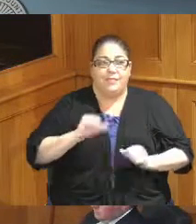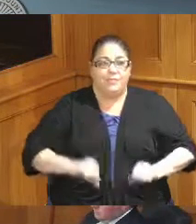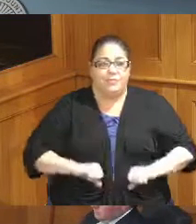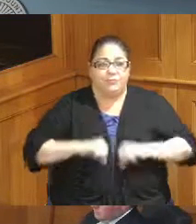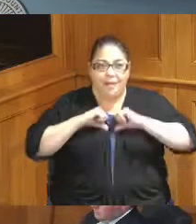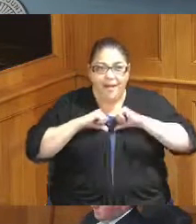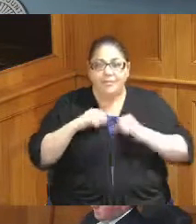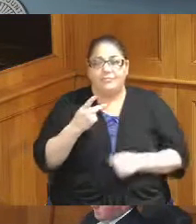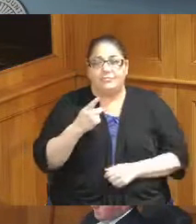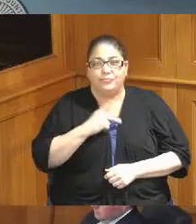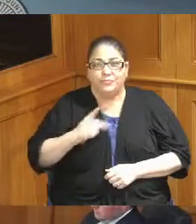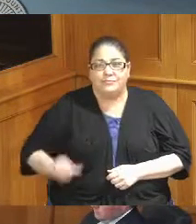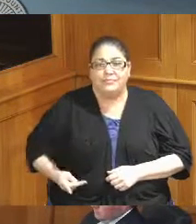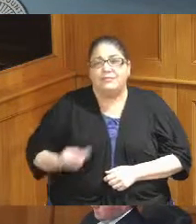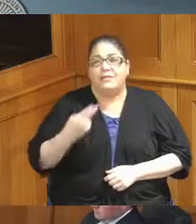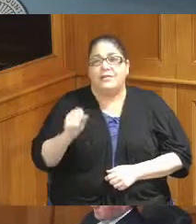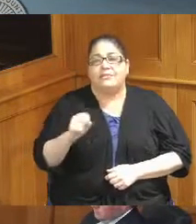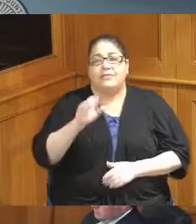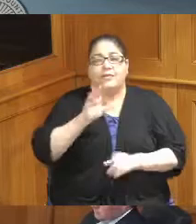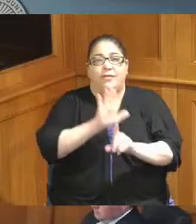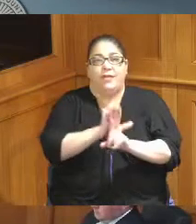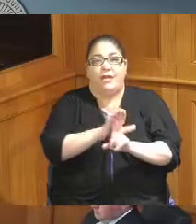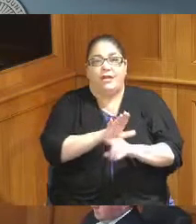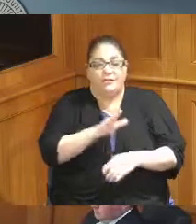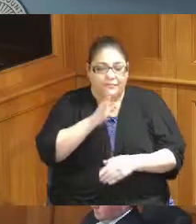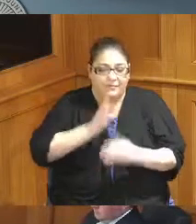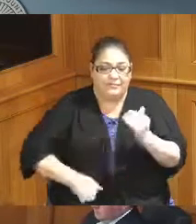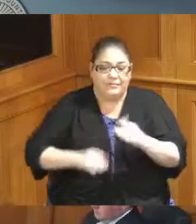and high school girls basketball team for their Strong finish and successful winning